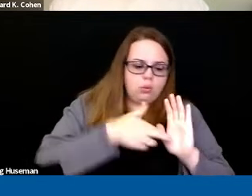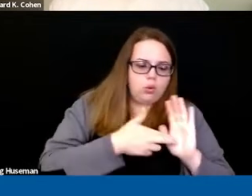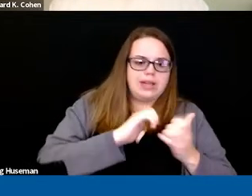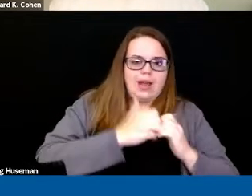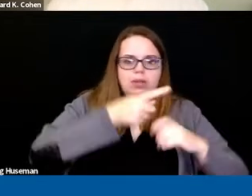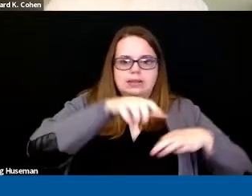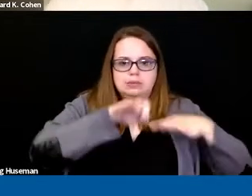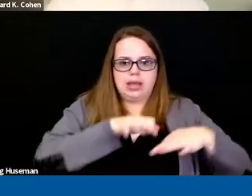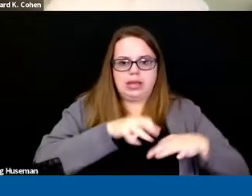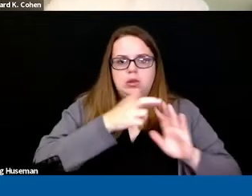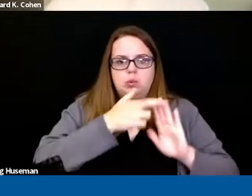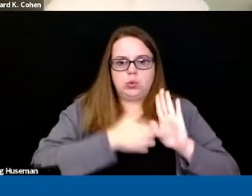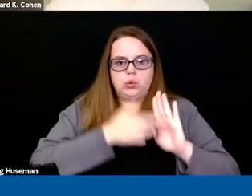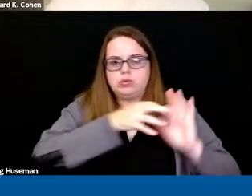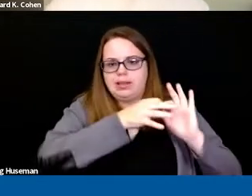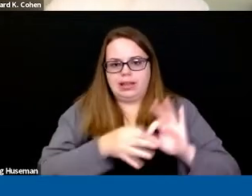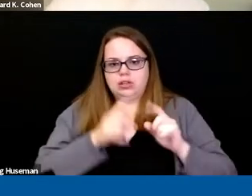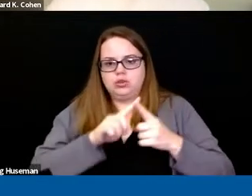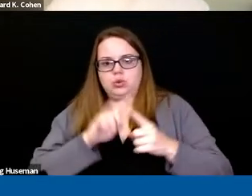And one thing I want to make you aware of when using roles,